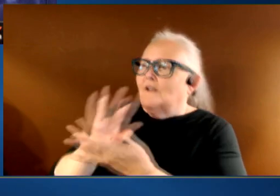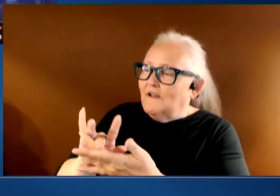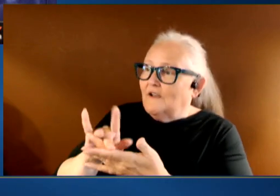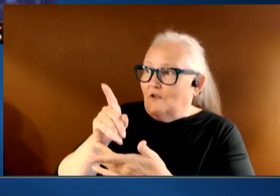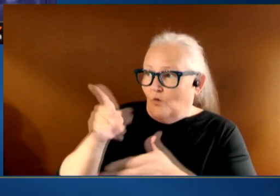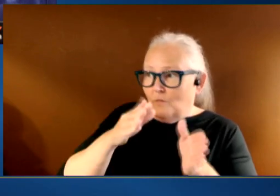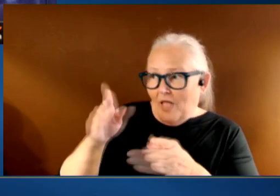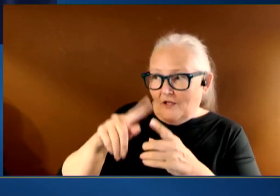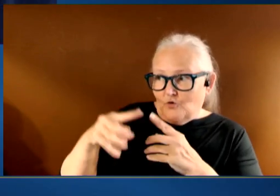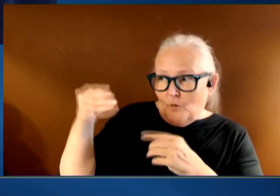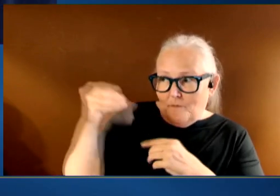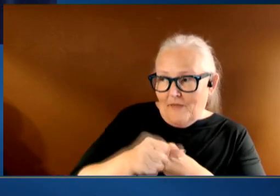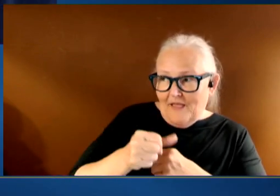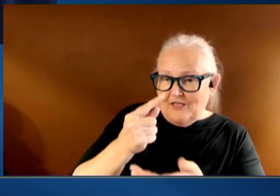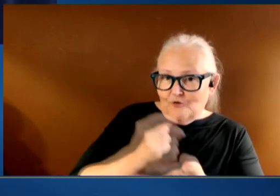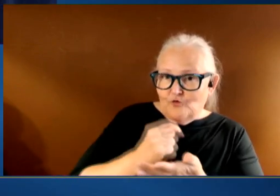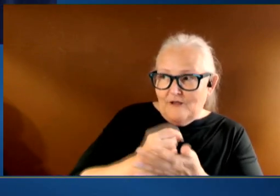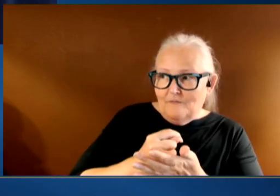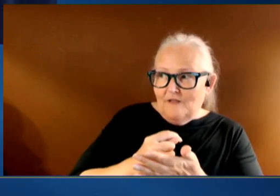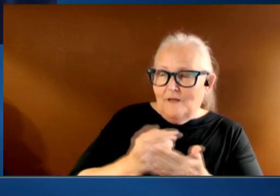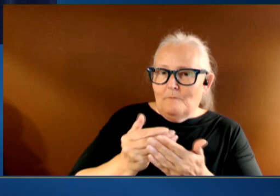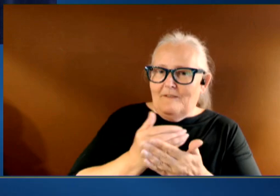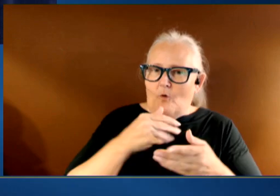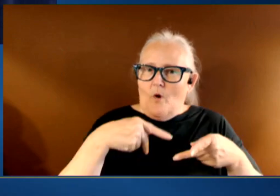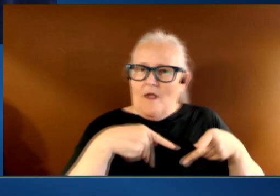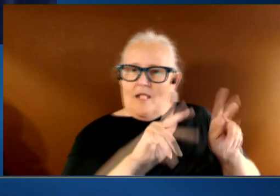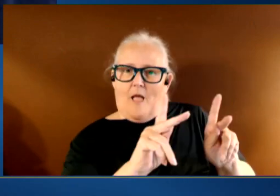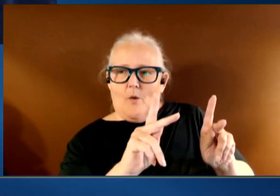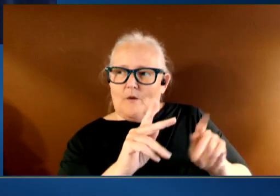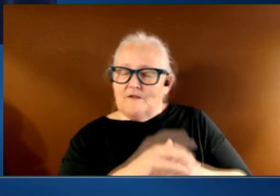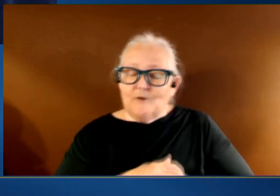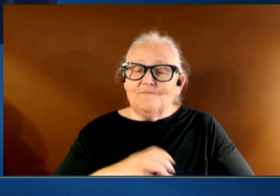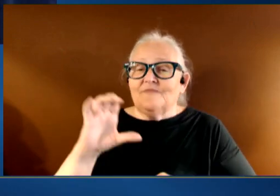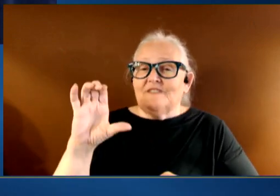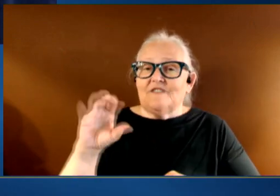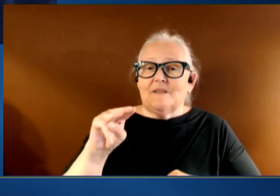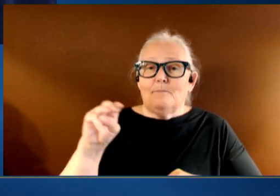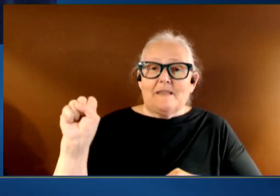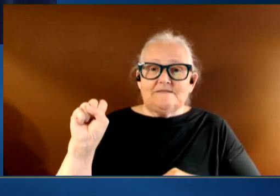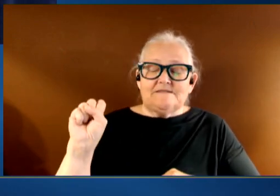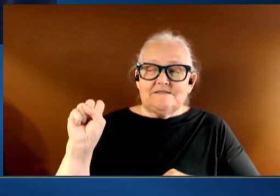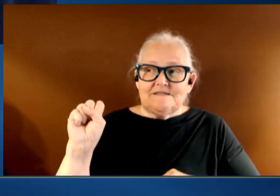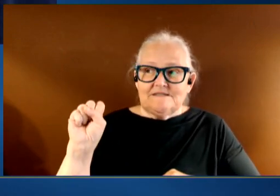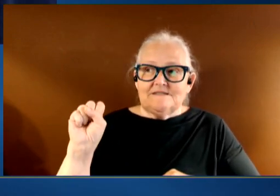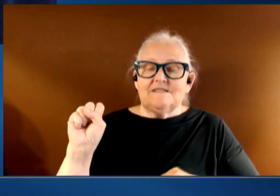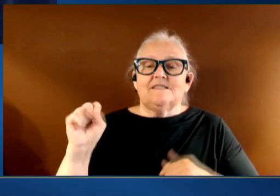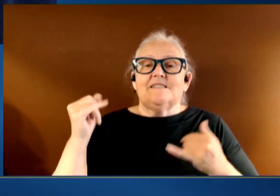treatment can actually be given, and CMS is actually telling these companies that